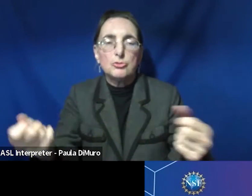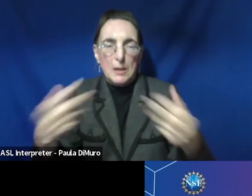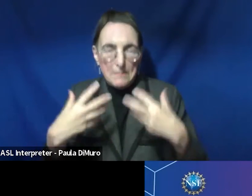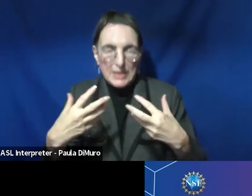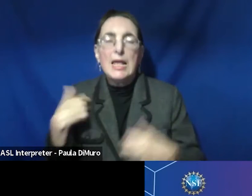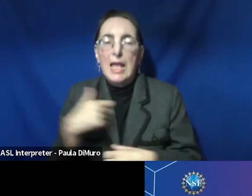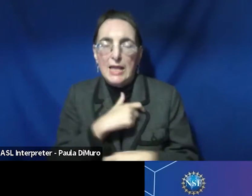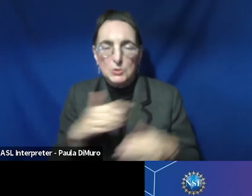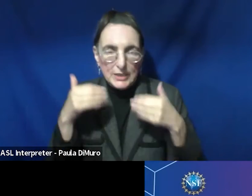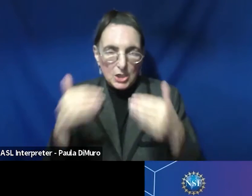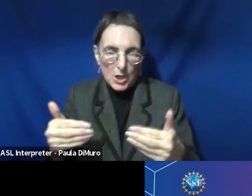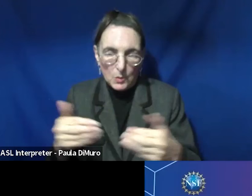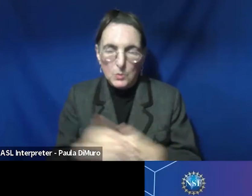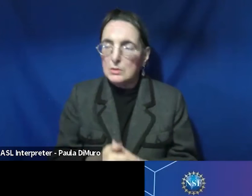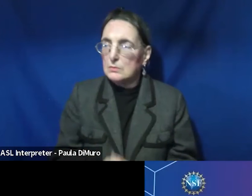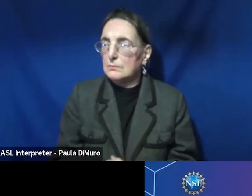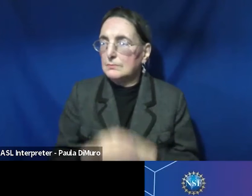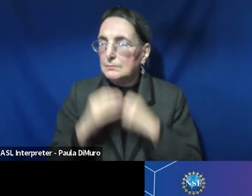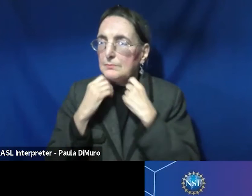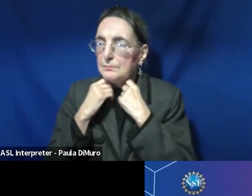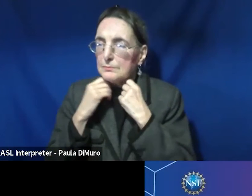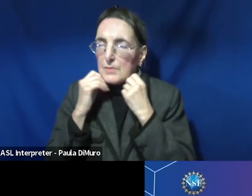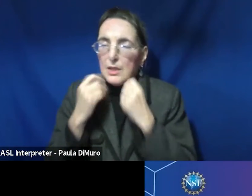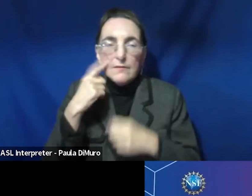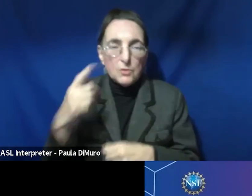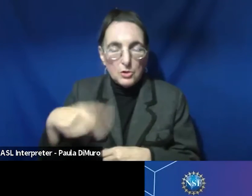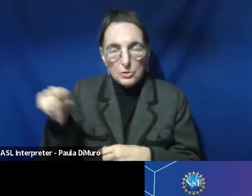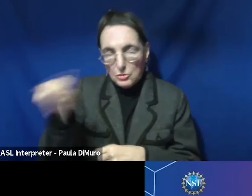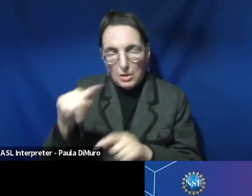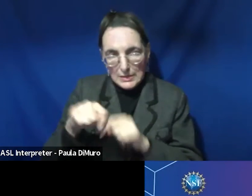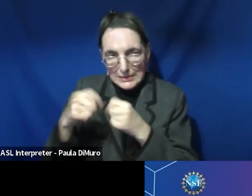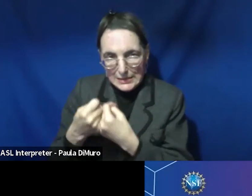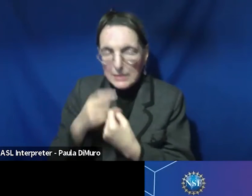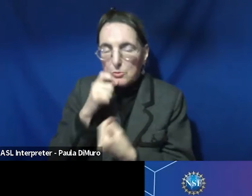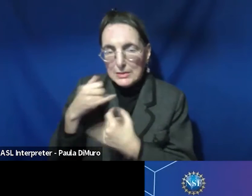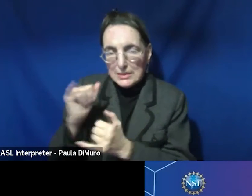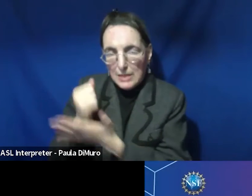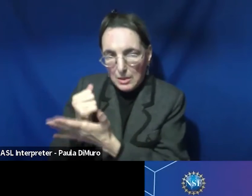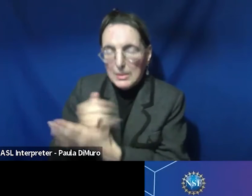And for those on your team who are still helping out, please do feel free to continue